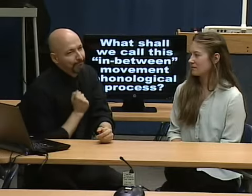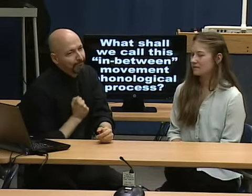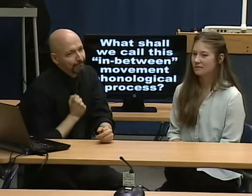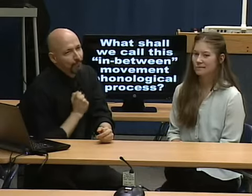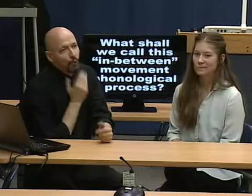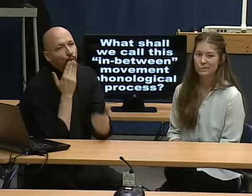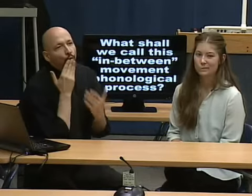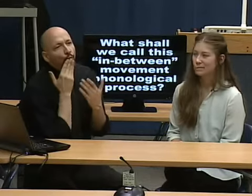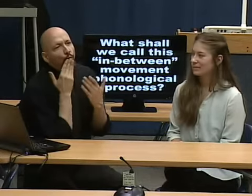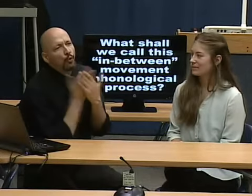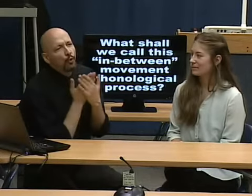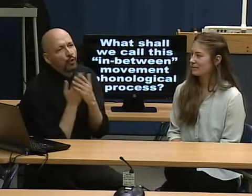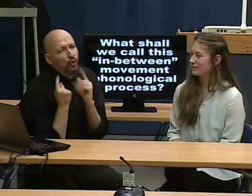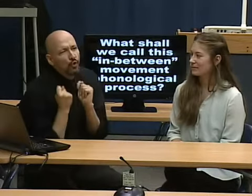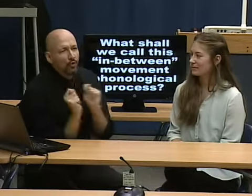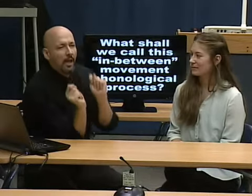No, sorry. Good try!